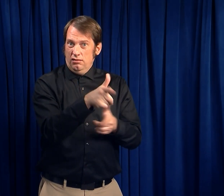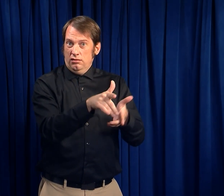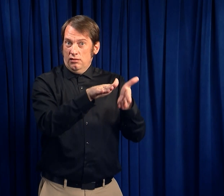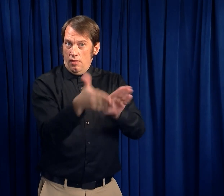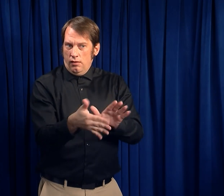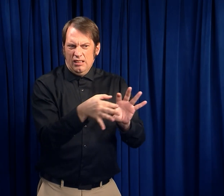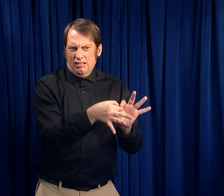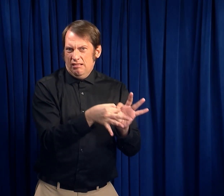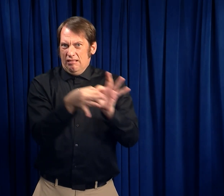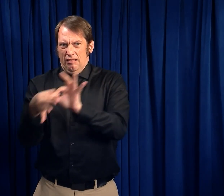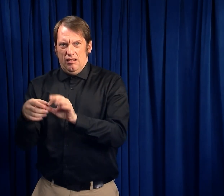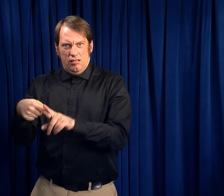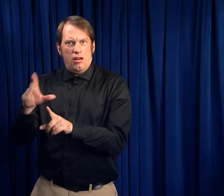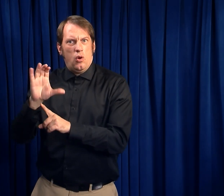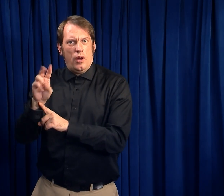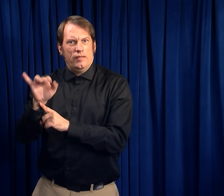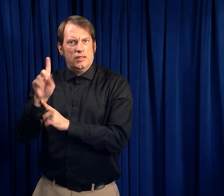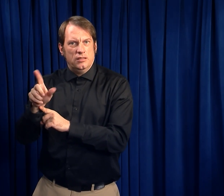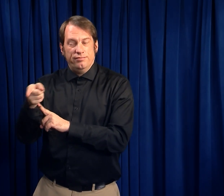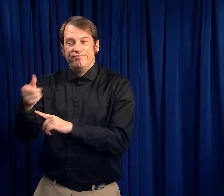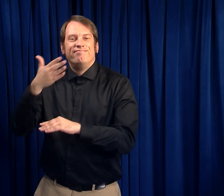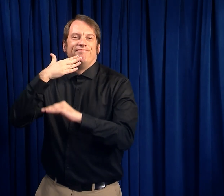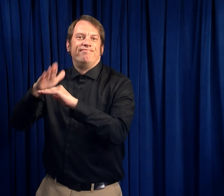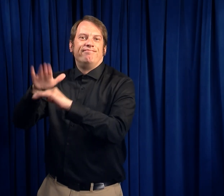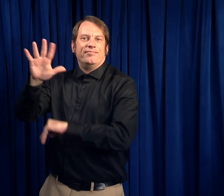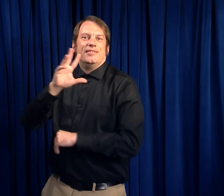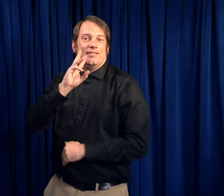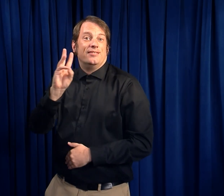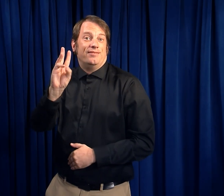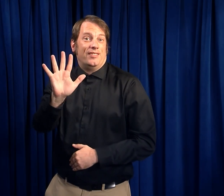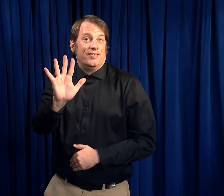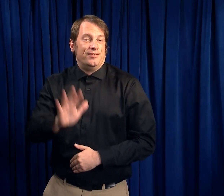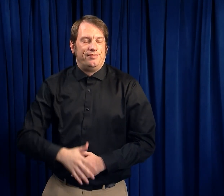have been among adults aged 65 years and older.